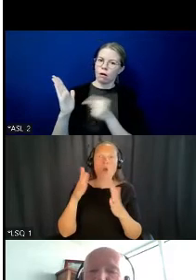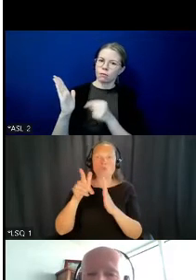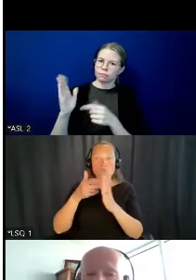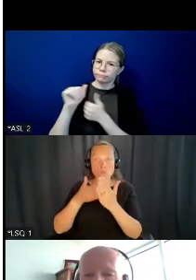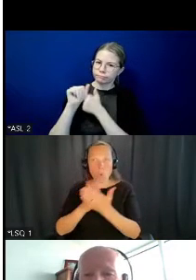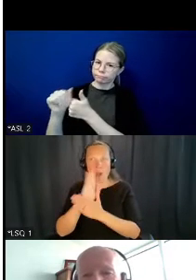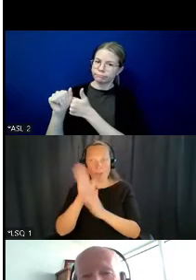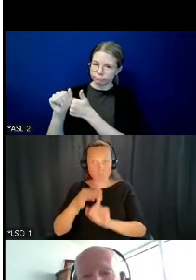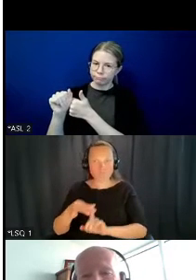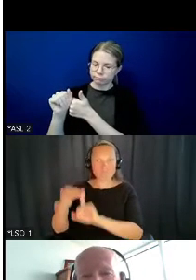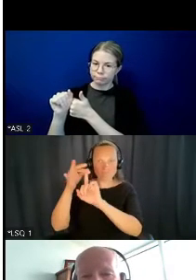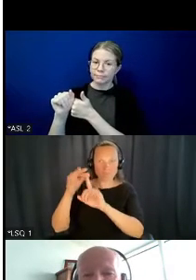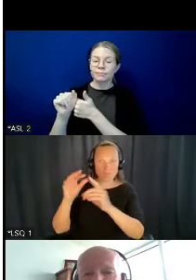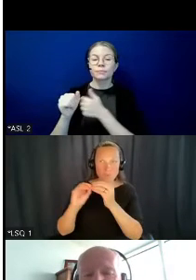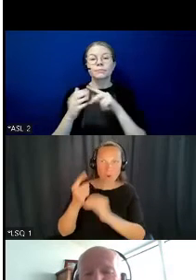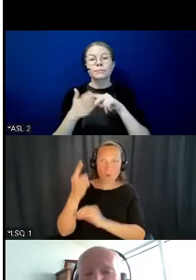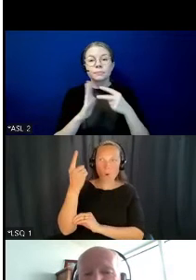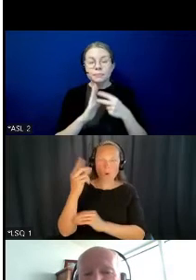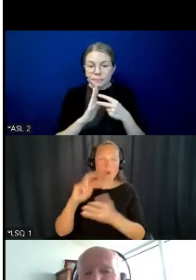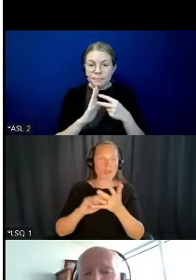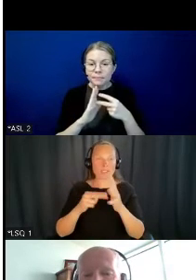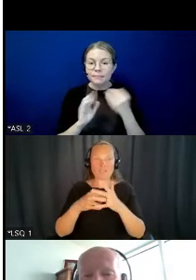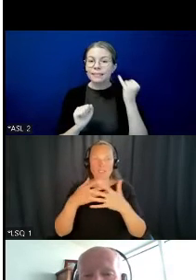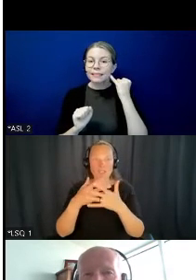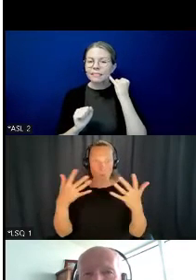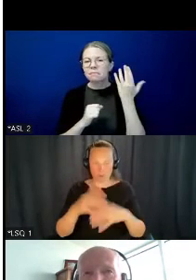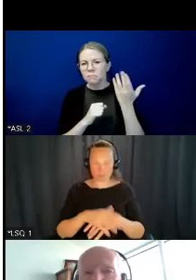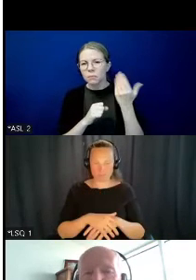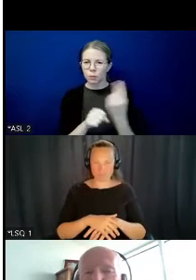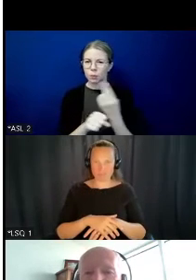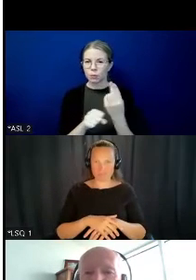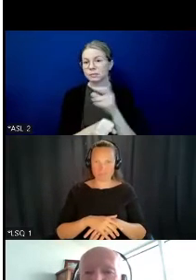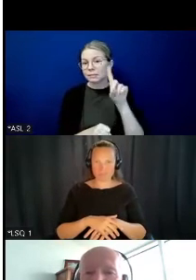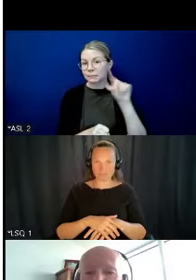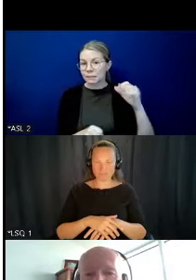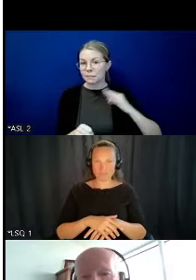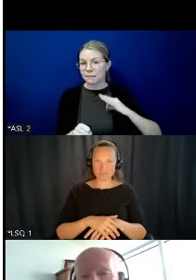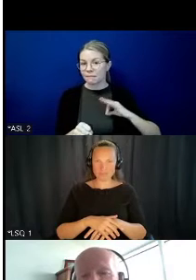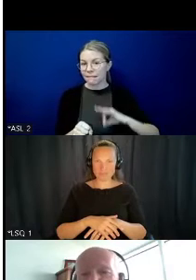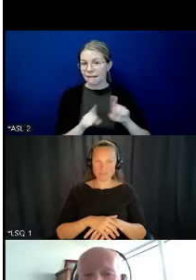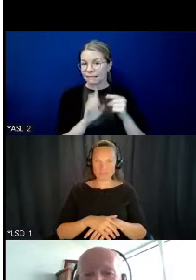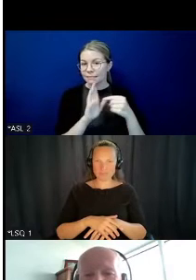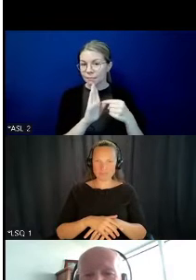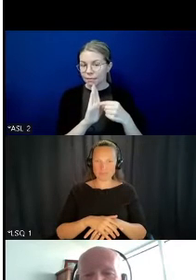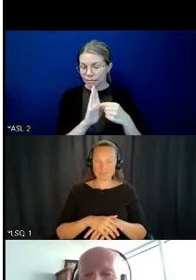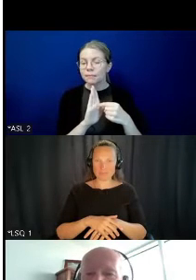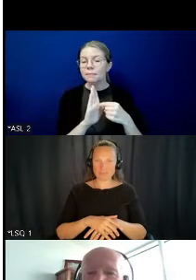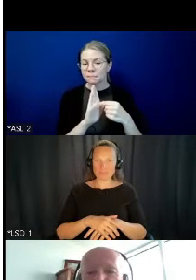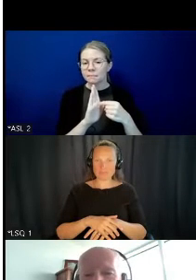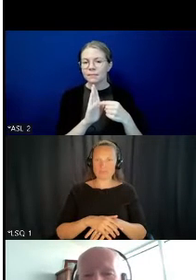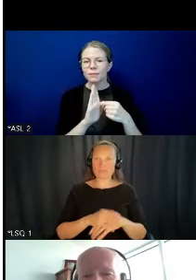TAKING A DISABILITY BENEFIT AS THE BEST EXAMPLE FOR TODAY. THEY CANNOT JUST INVENT IT AND START